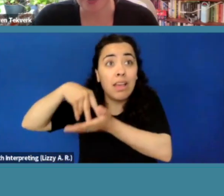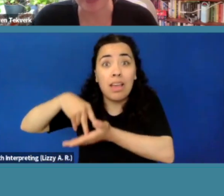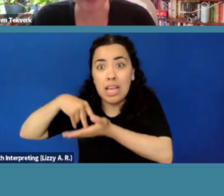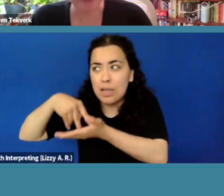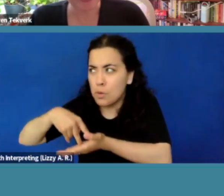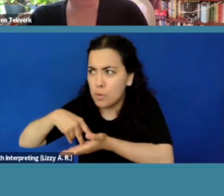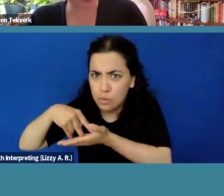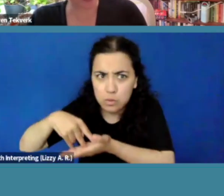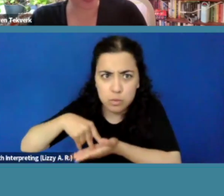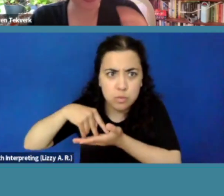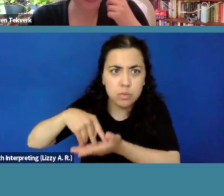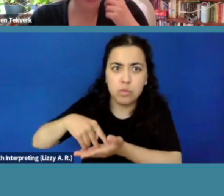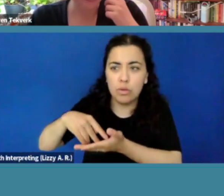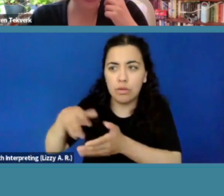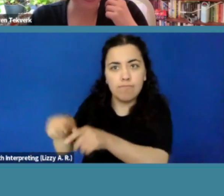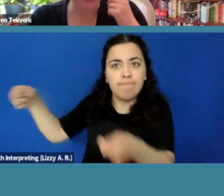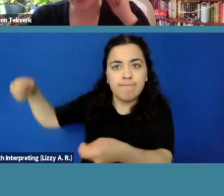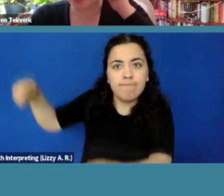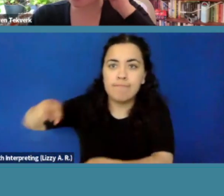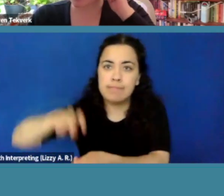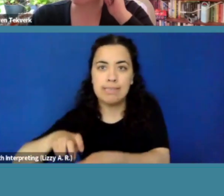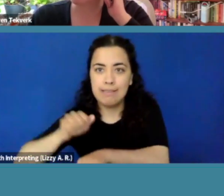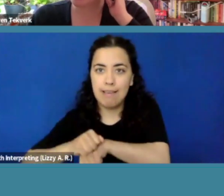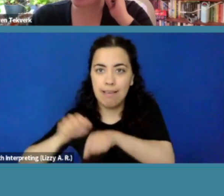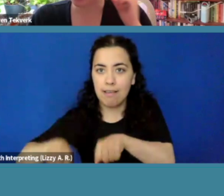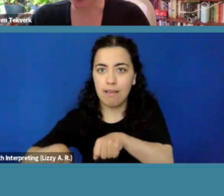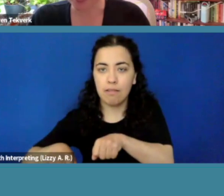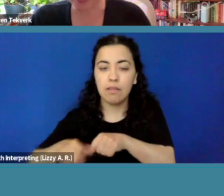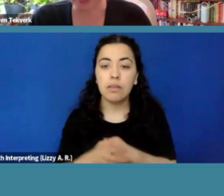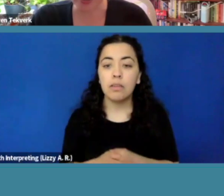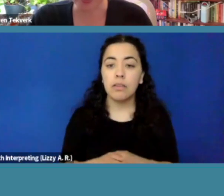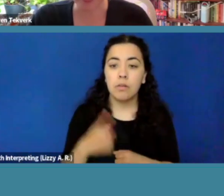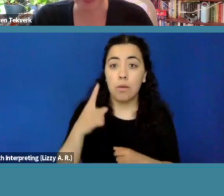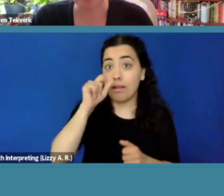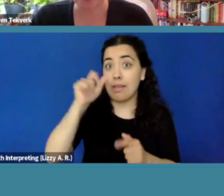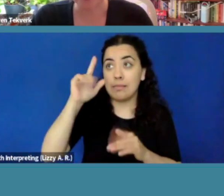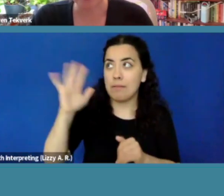And an unexpected one, I used to do behind the scenes tours at Shedd Aquarium.